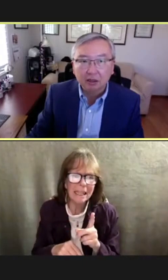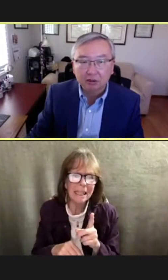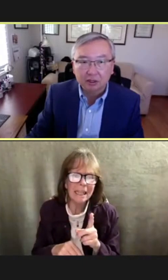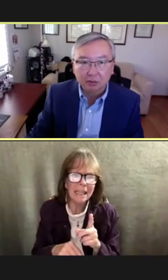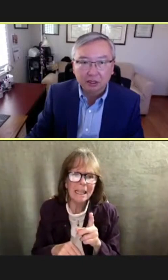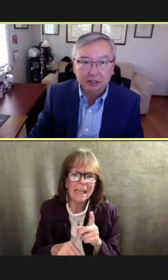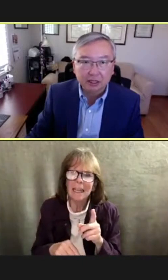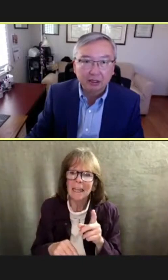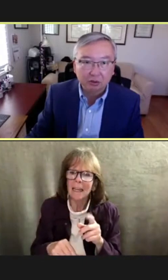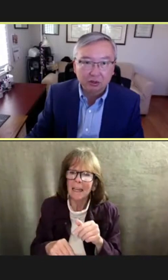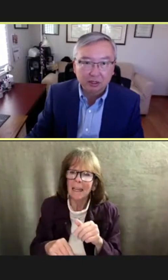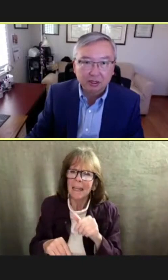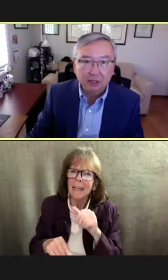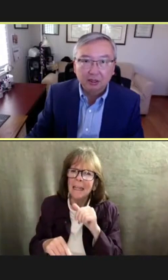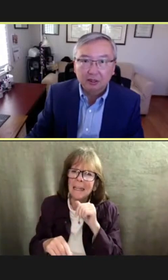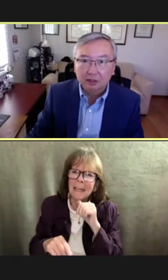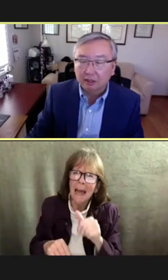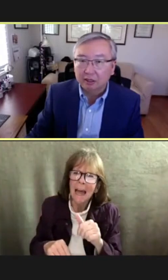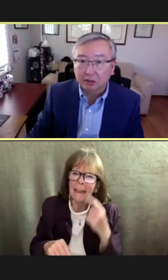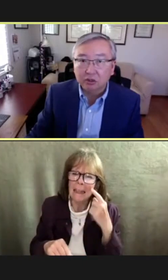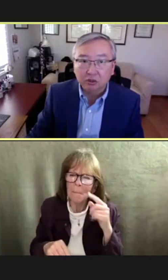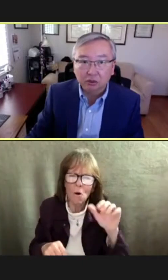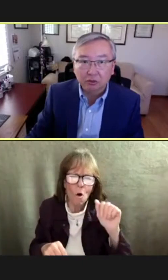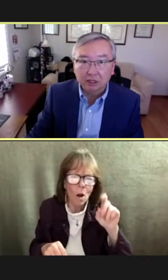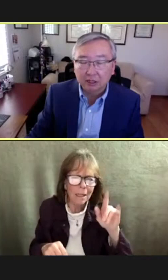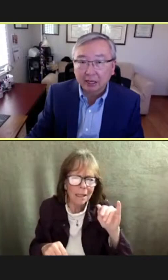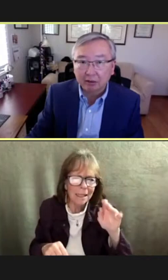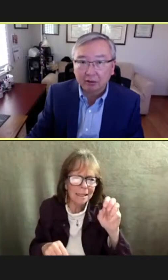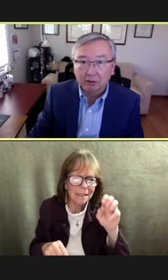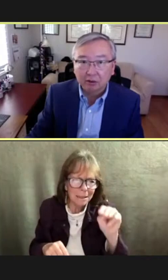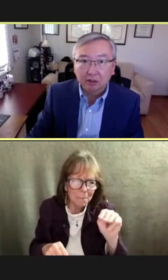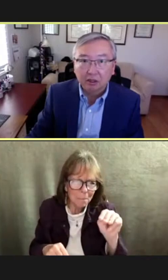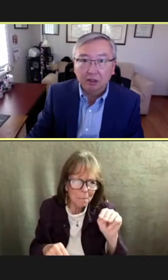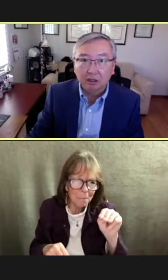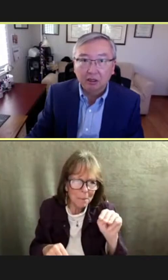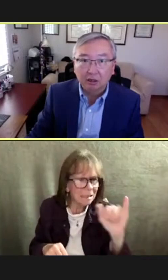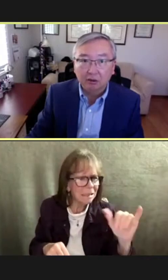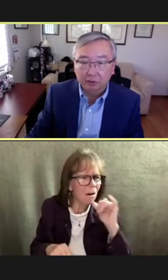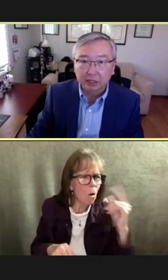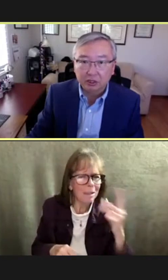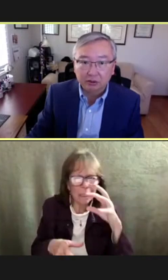autism as a diagnosis into the care of the patient.